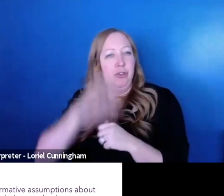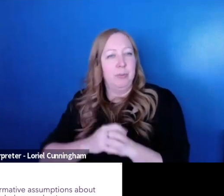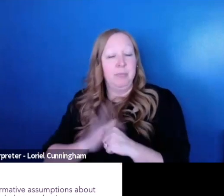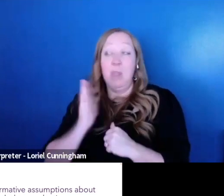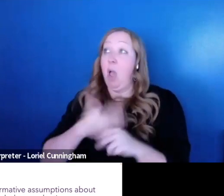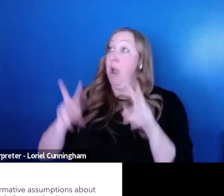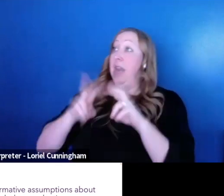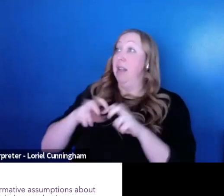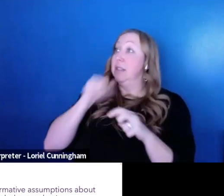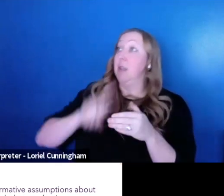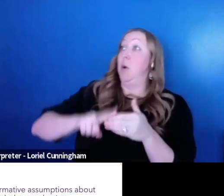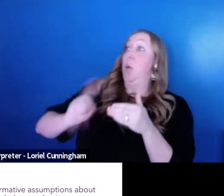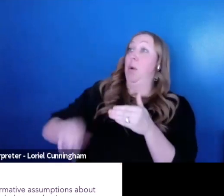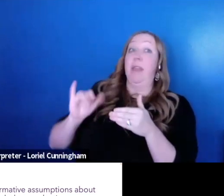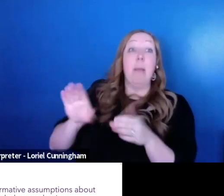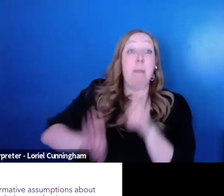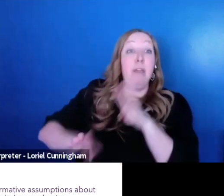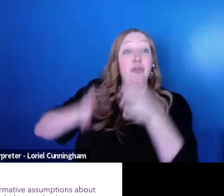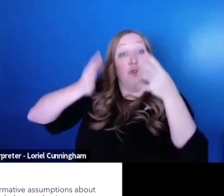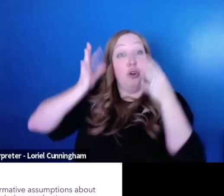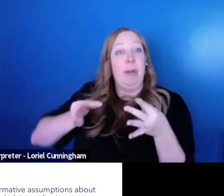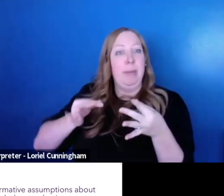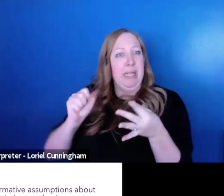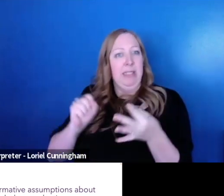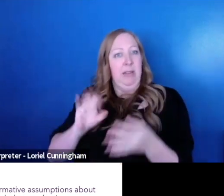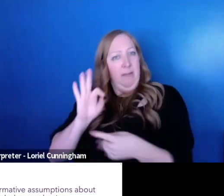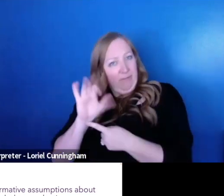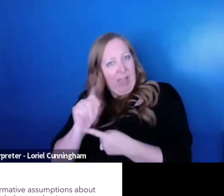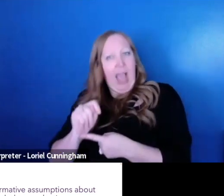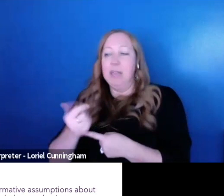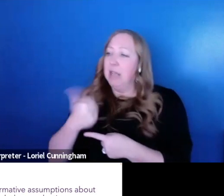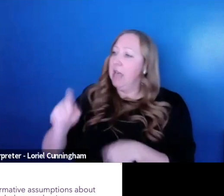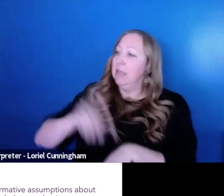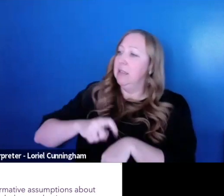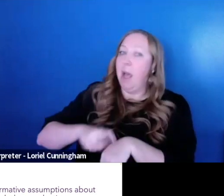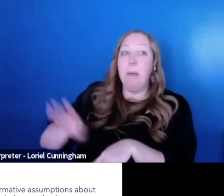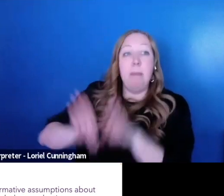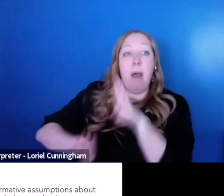inevitable any time biological sciences or biotechnologies approach social problems. The problem is not the